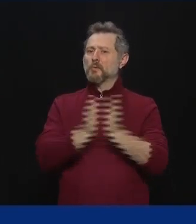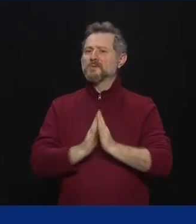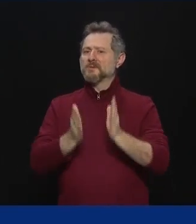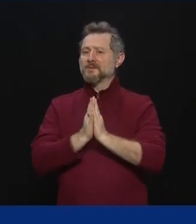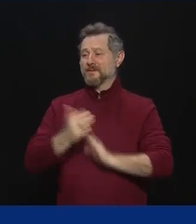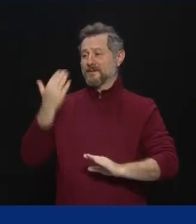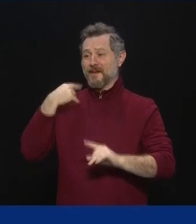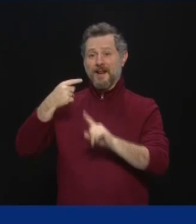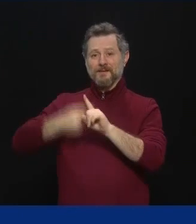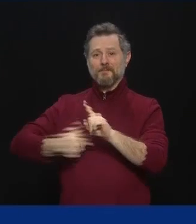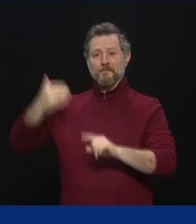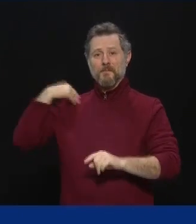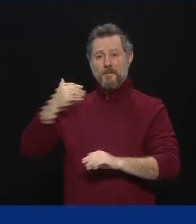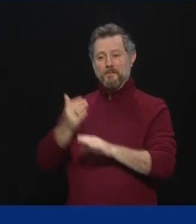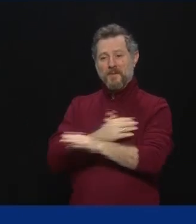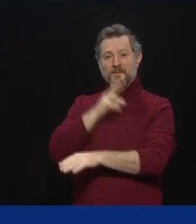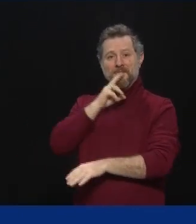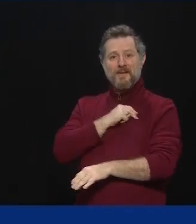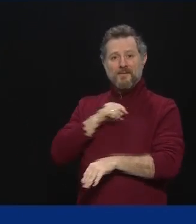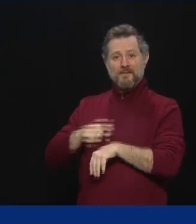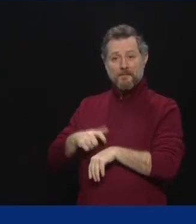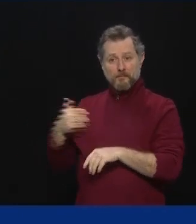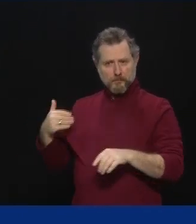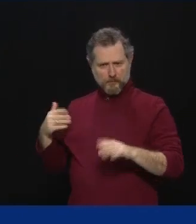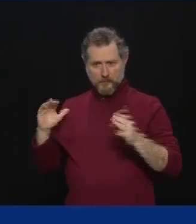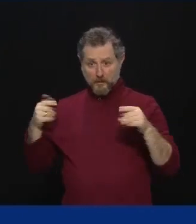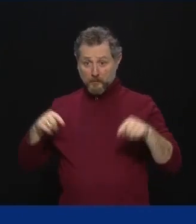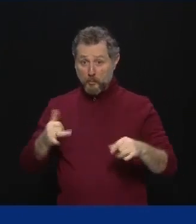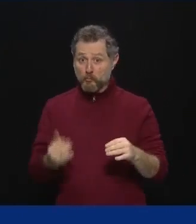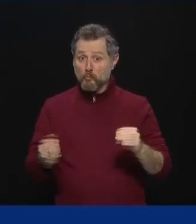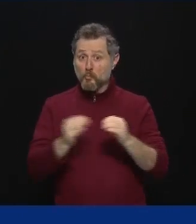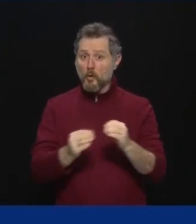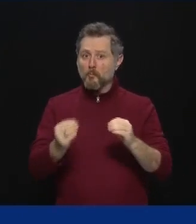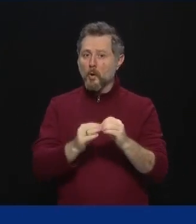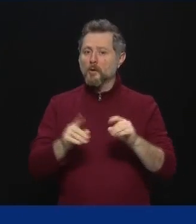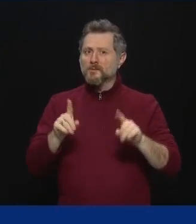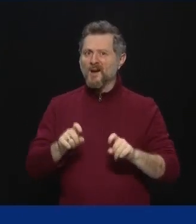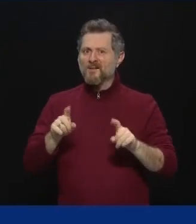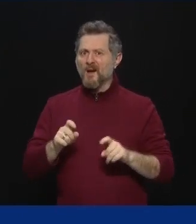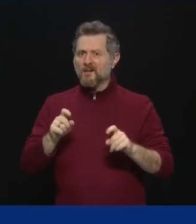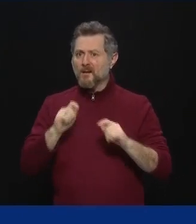INCREASE. ABOUT 200,000 TESTS REQUESTED,